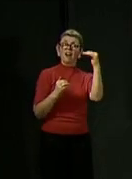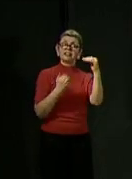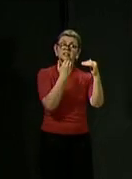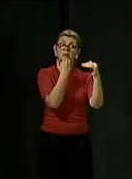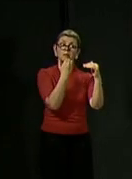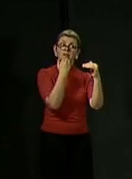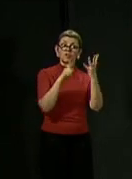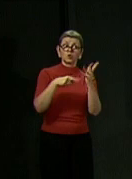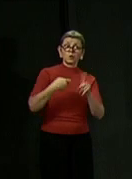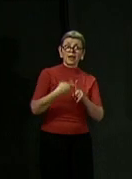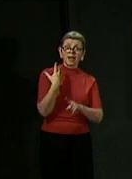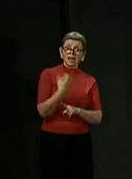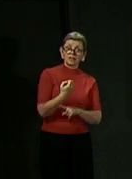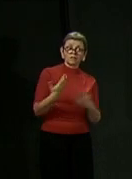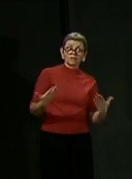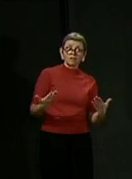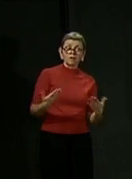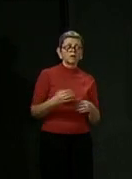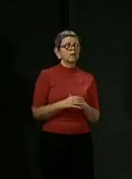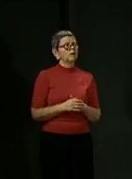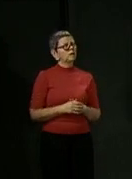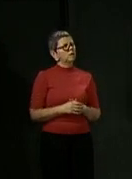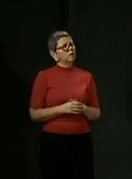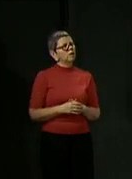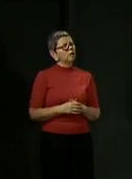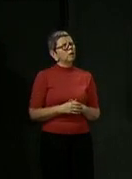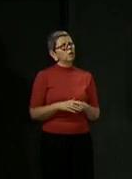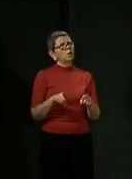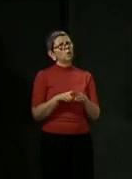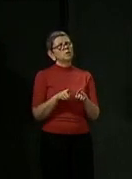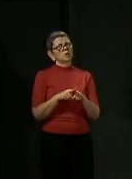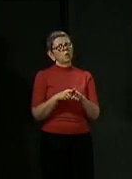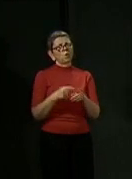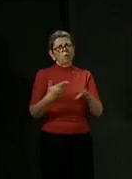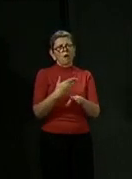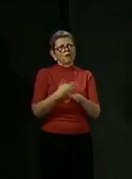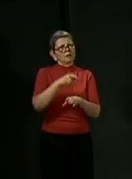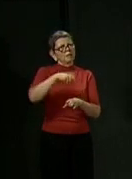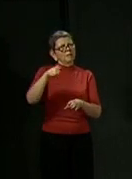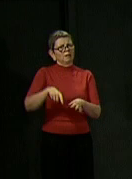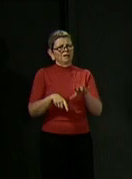also just to pick up again on the furlough issue, have you been given any reassurance